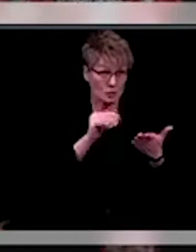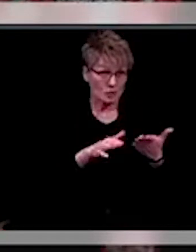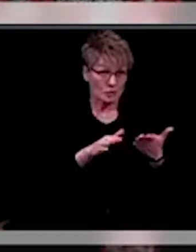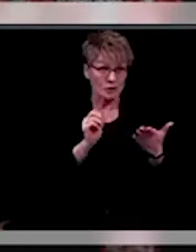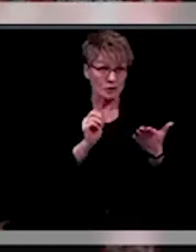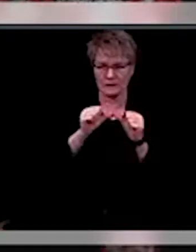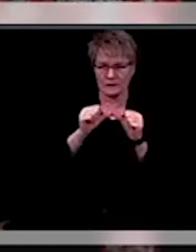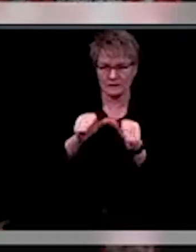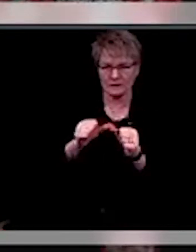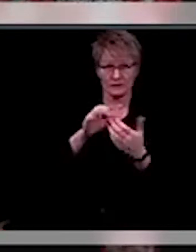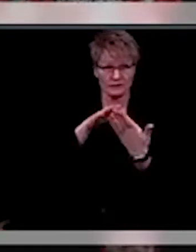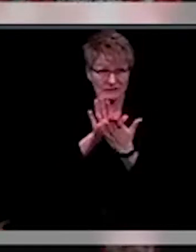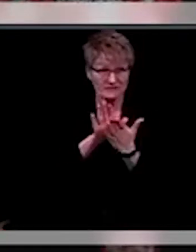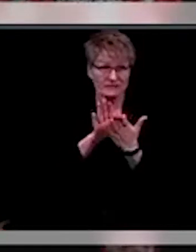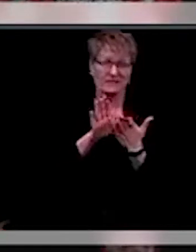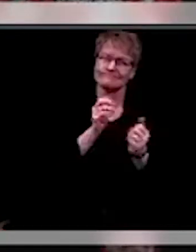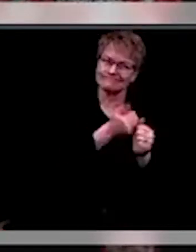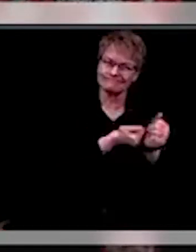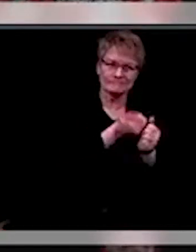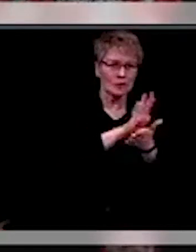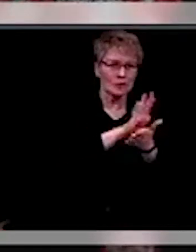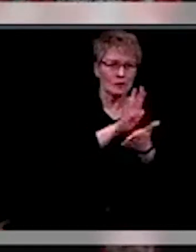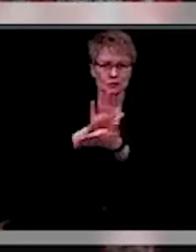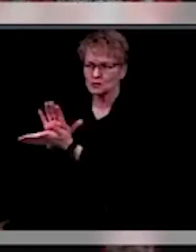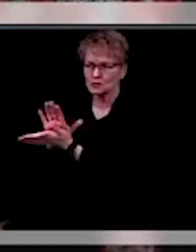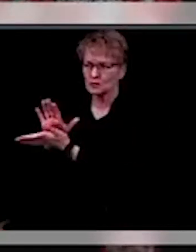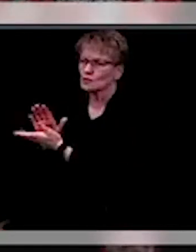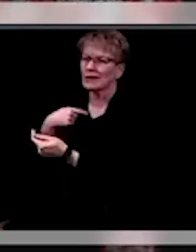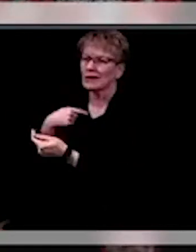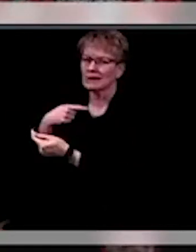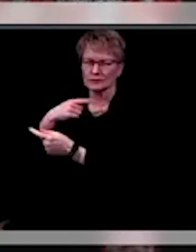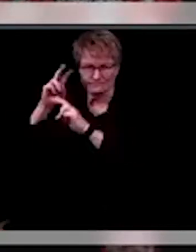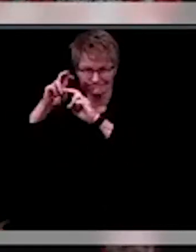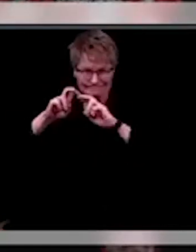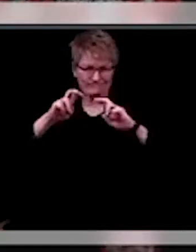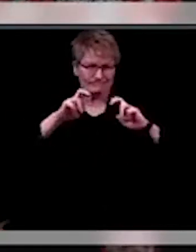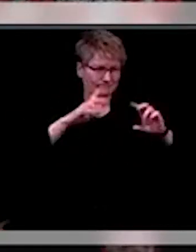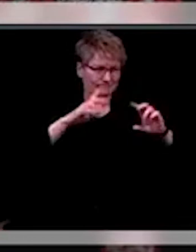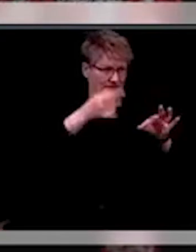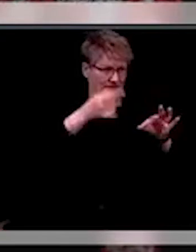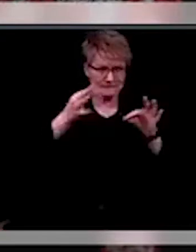and they don't take those decisions lightly. They can make those decisions for a variety of reasons